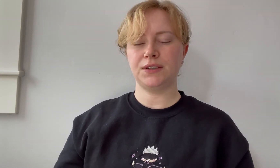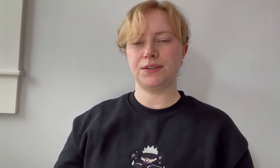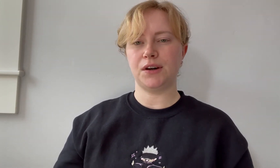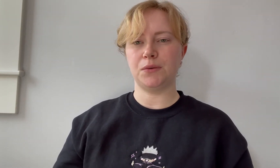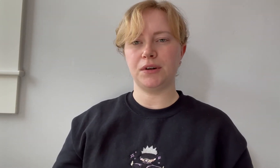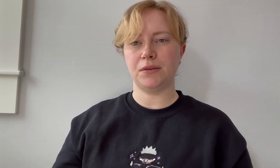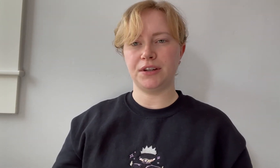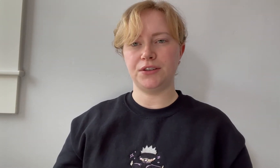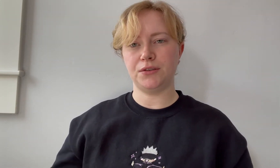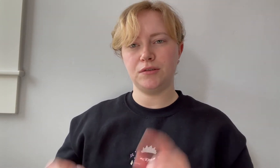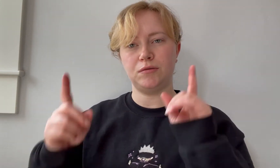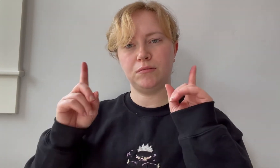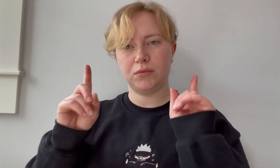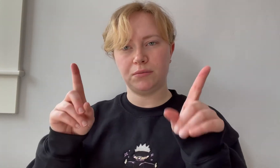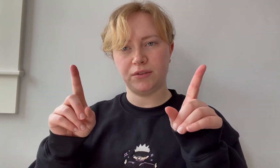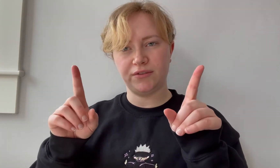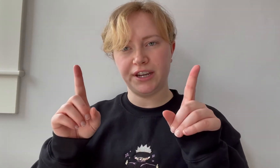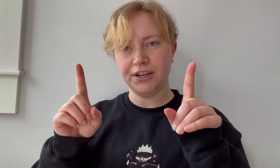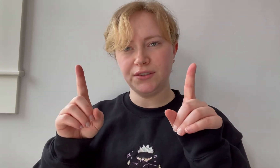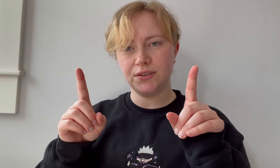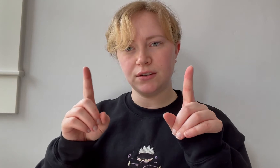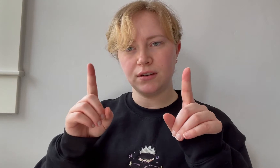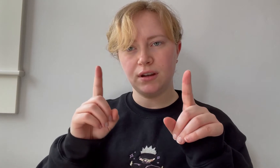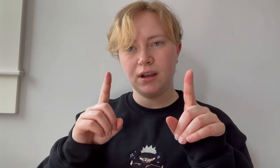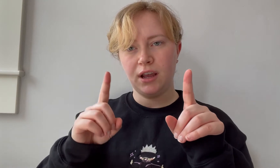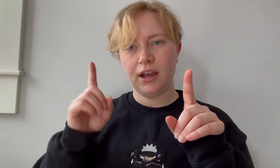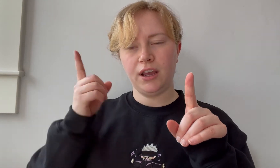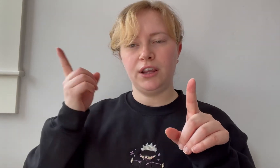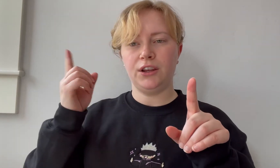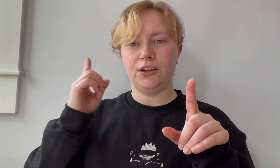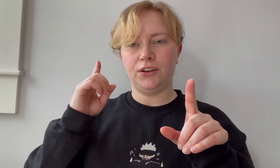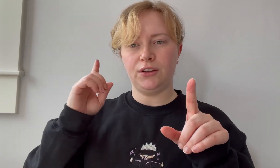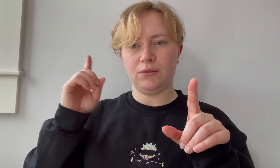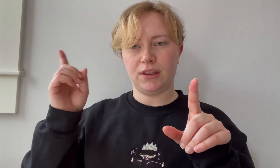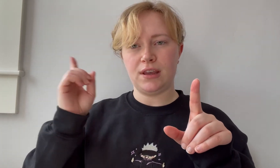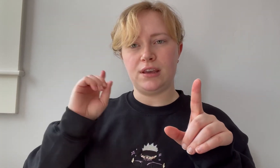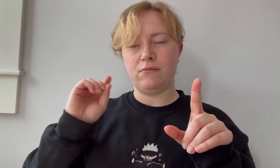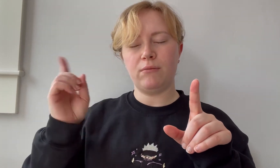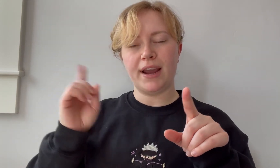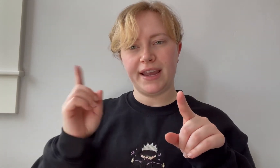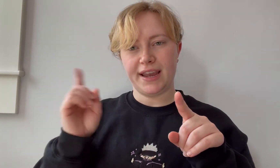so we're going to point both fingers with the right hand